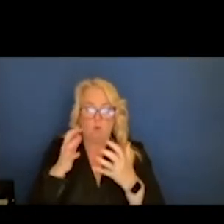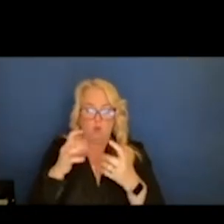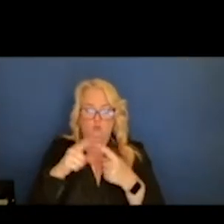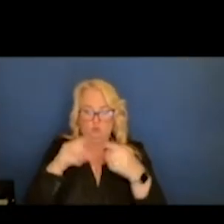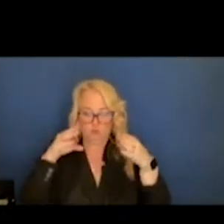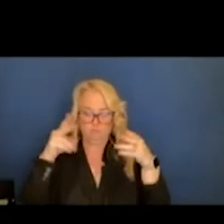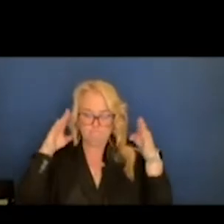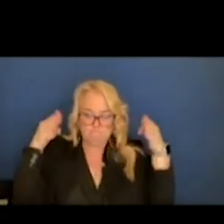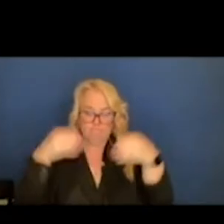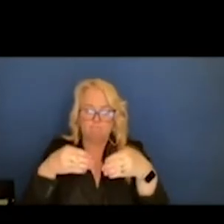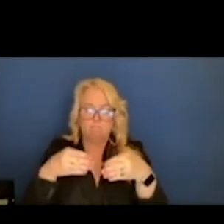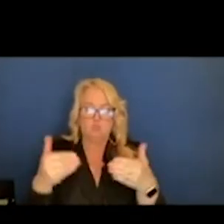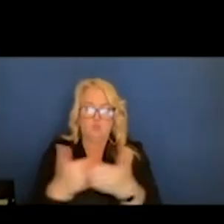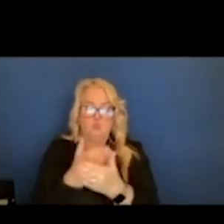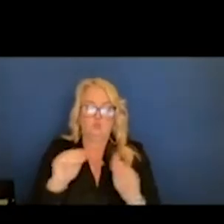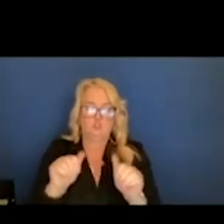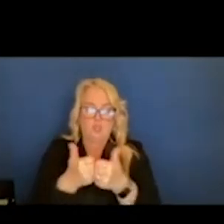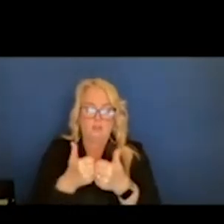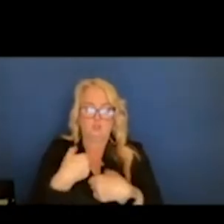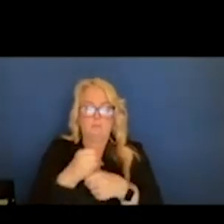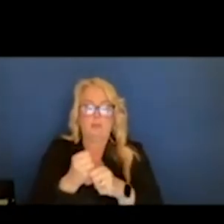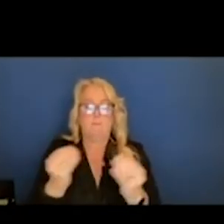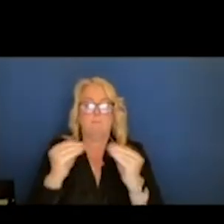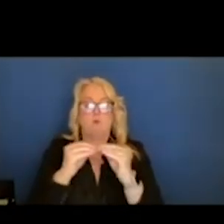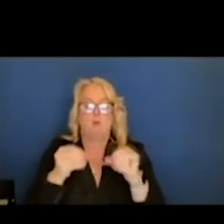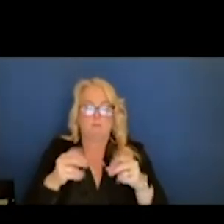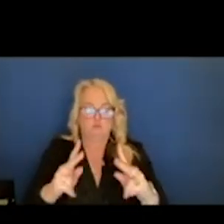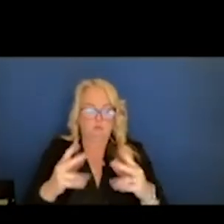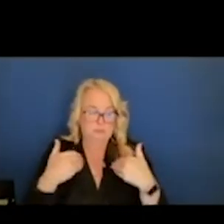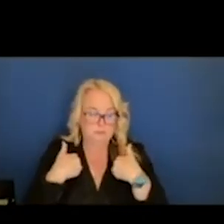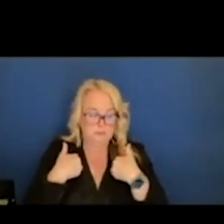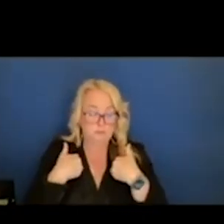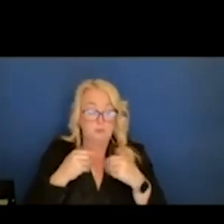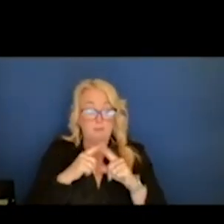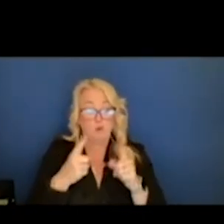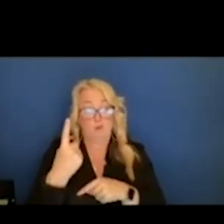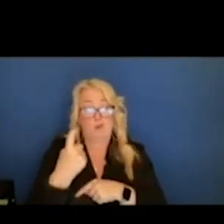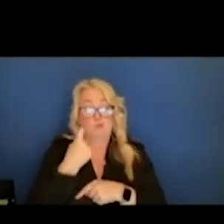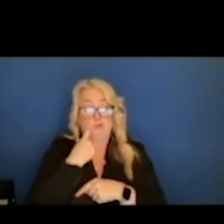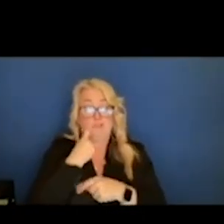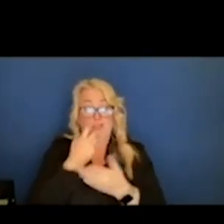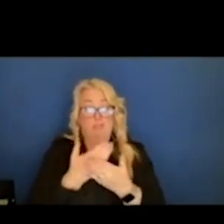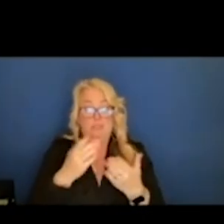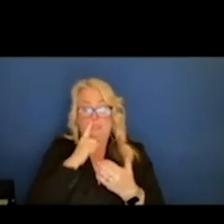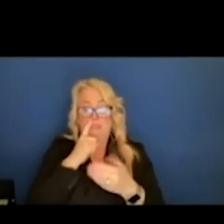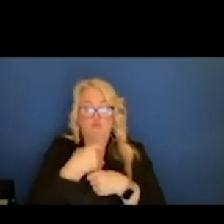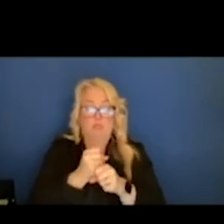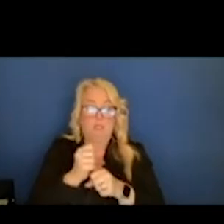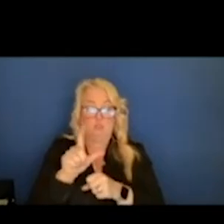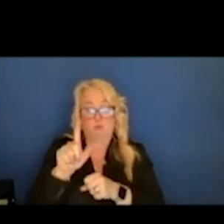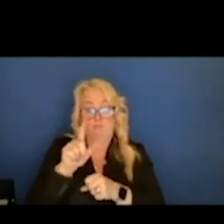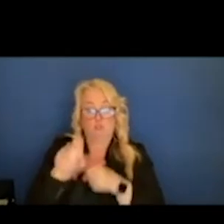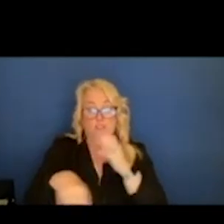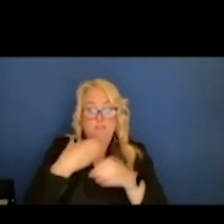challenges and creating more opportunities. One of its latest efforts is Creating a 21st Century